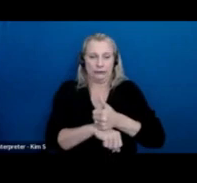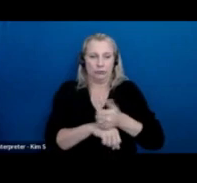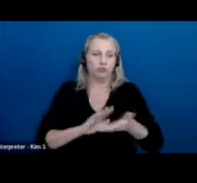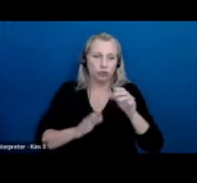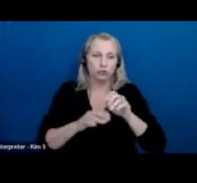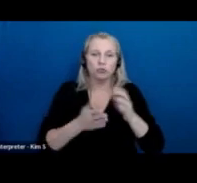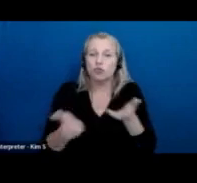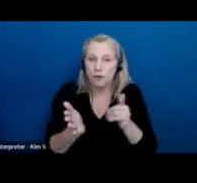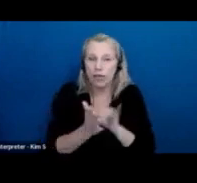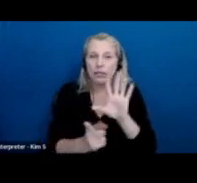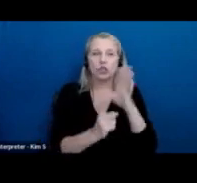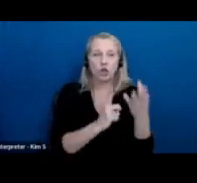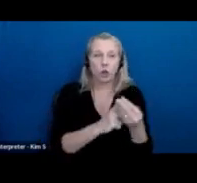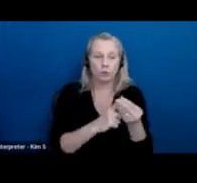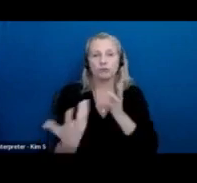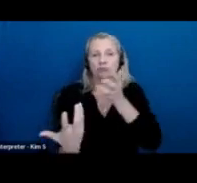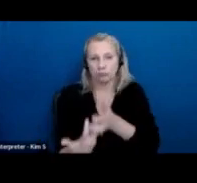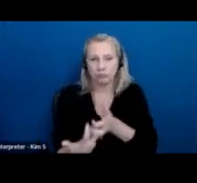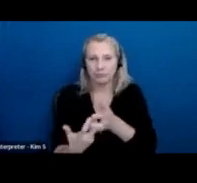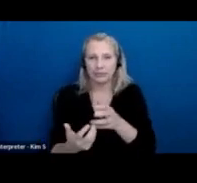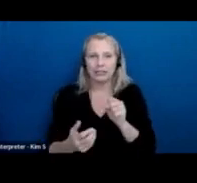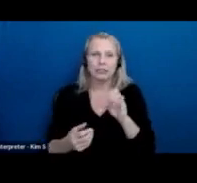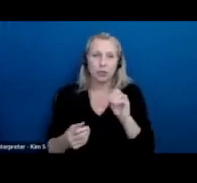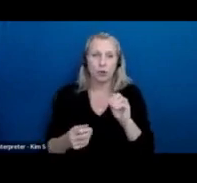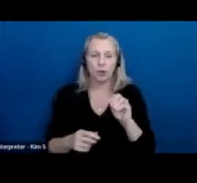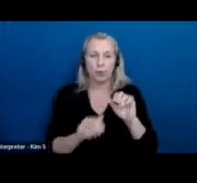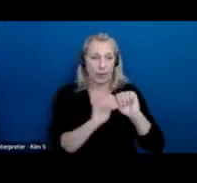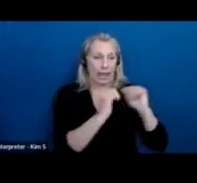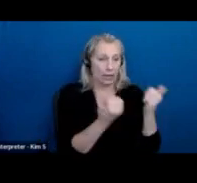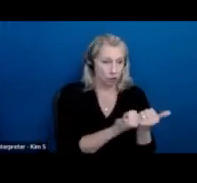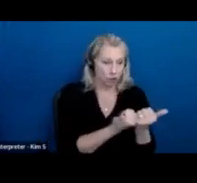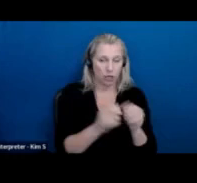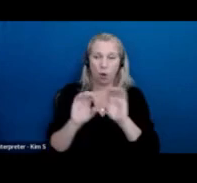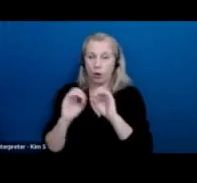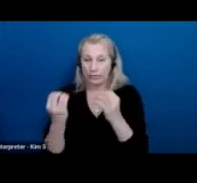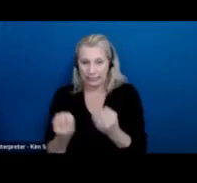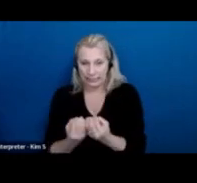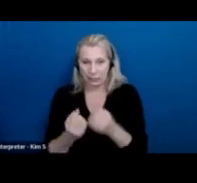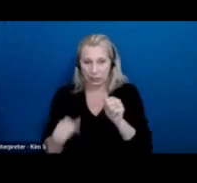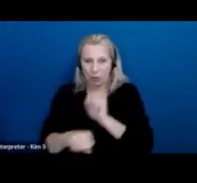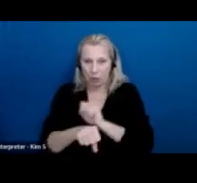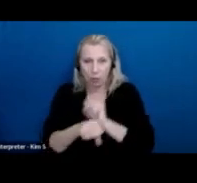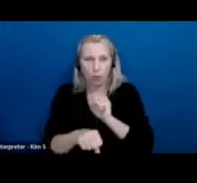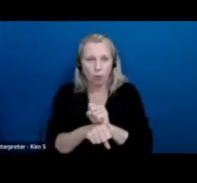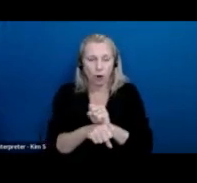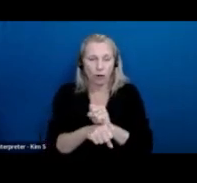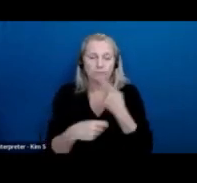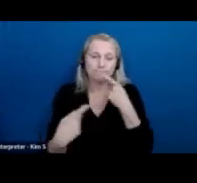culturally competent and so that our agency and our organizations can work effectively in cross